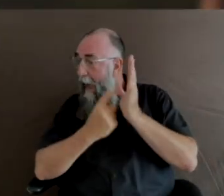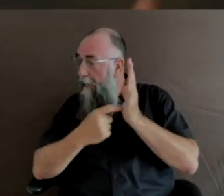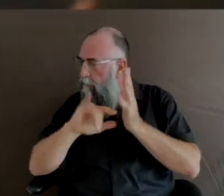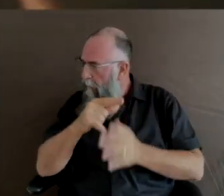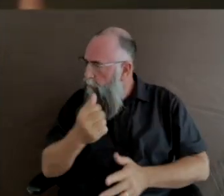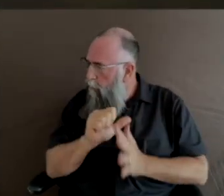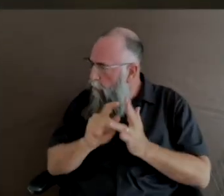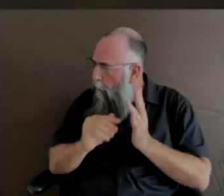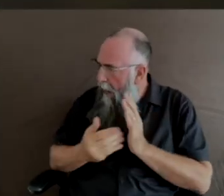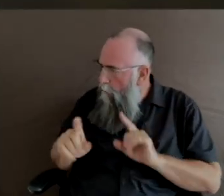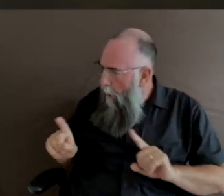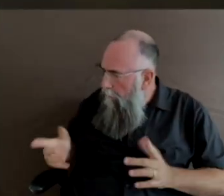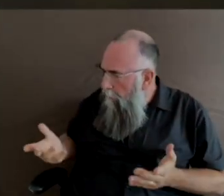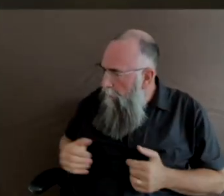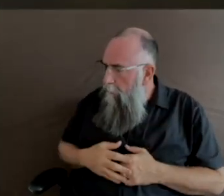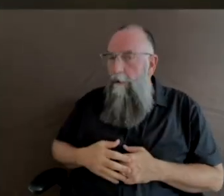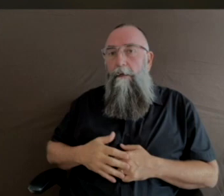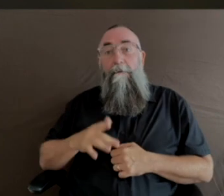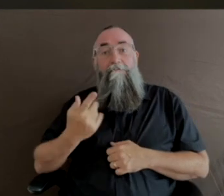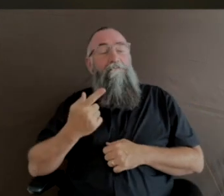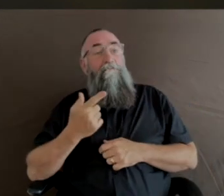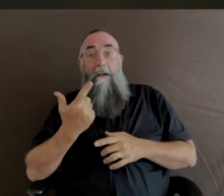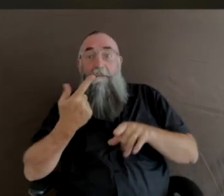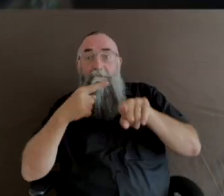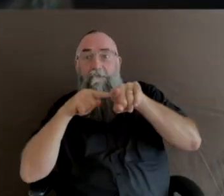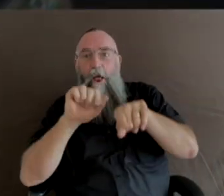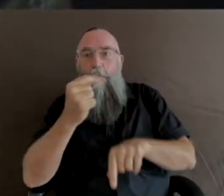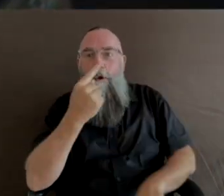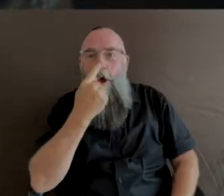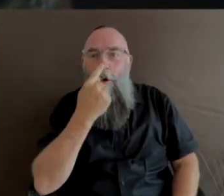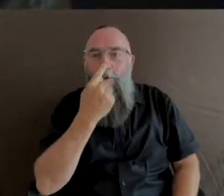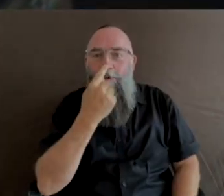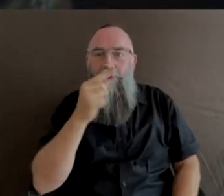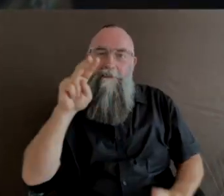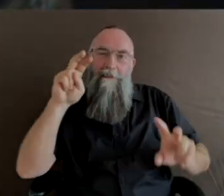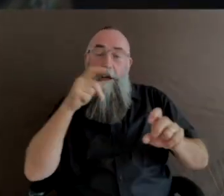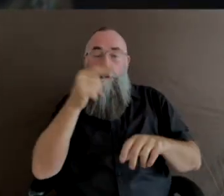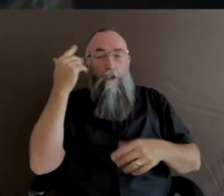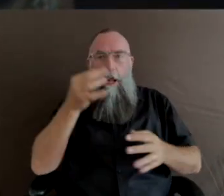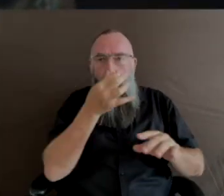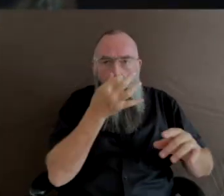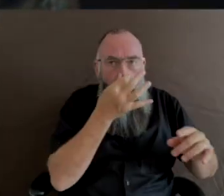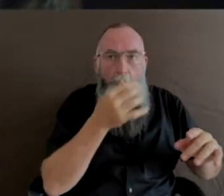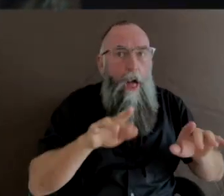because you never know where it's going to lead. And those are often the most exciting places,